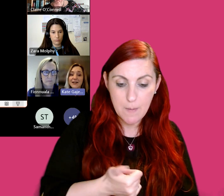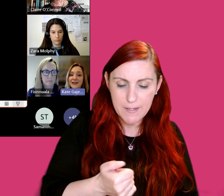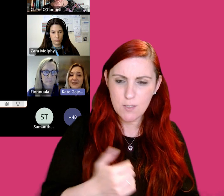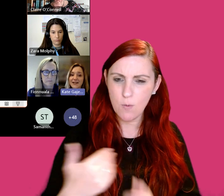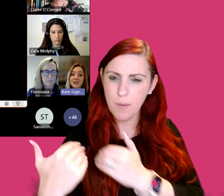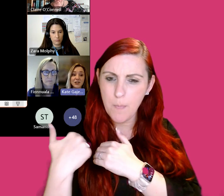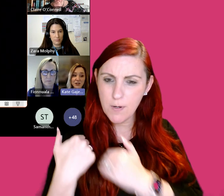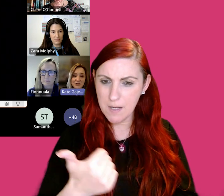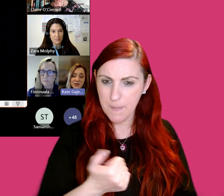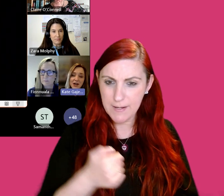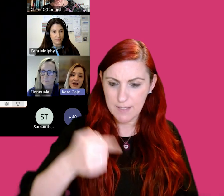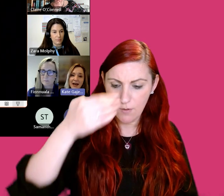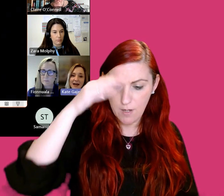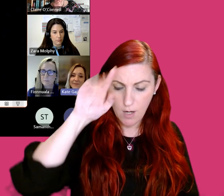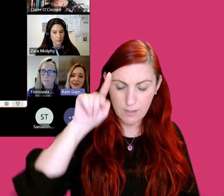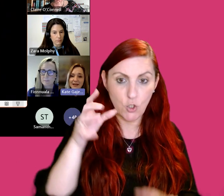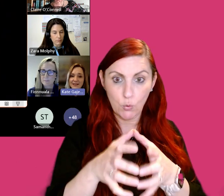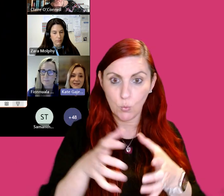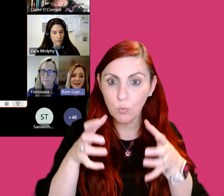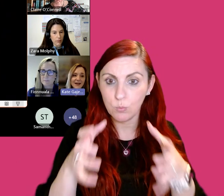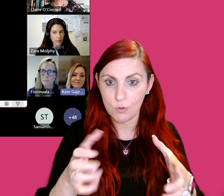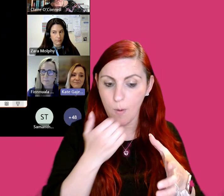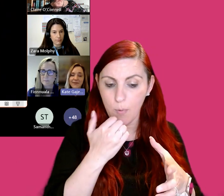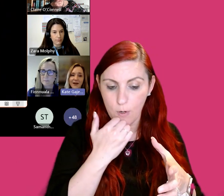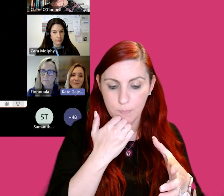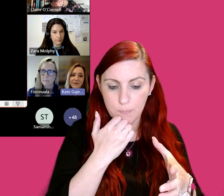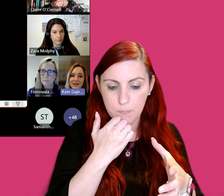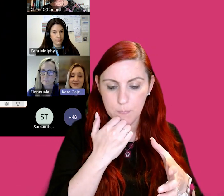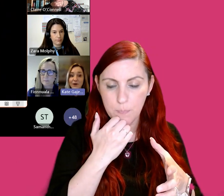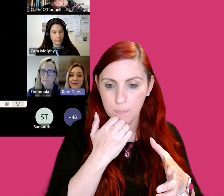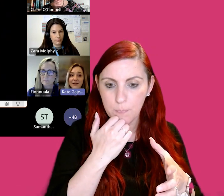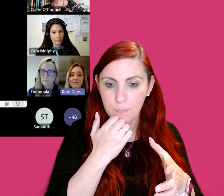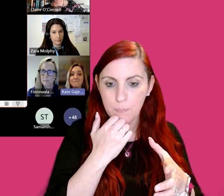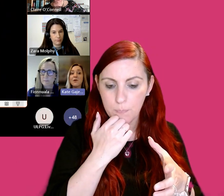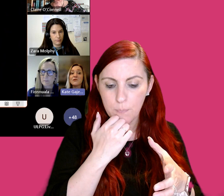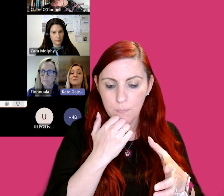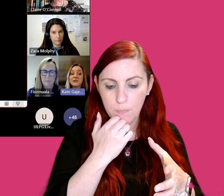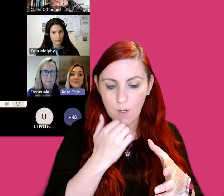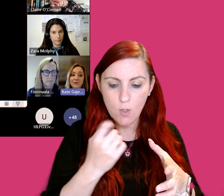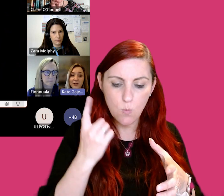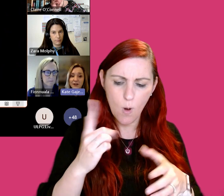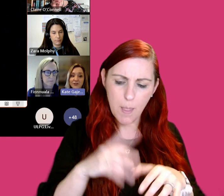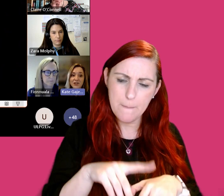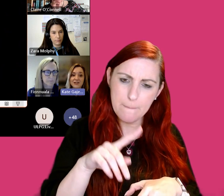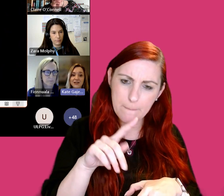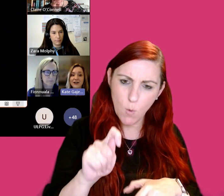in Ireland is actually huge um it's um it's one of the most burdensome chronic conditions and